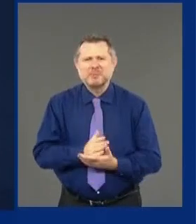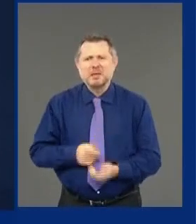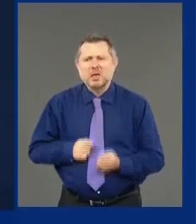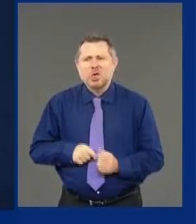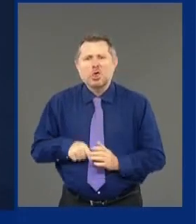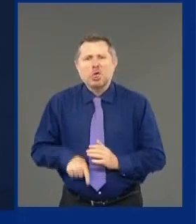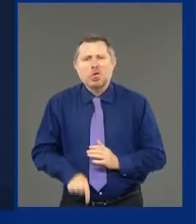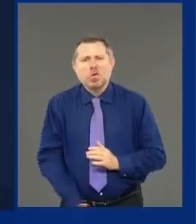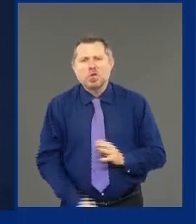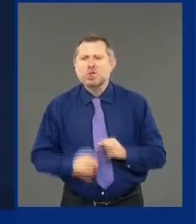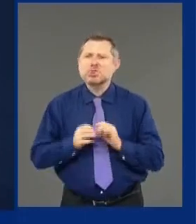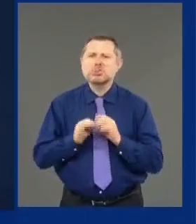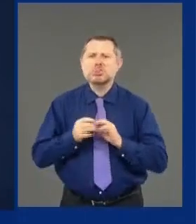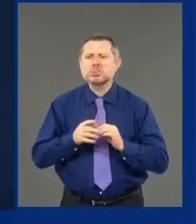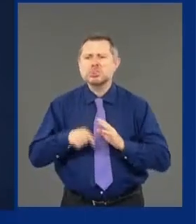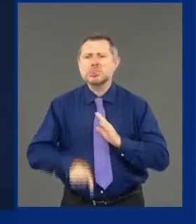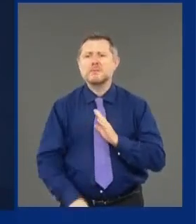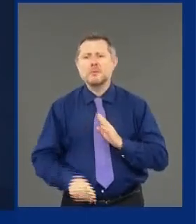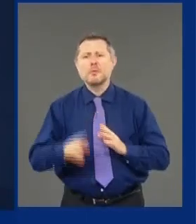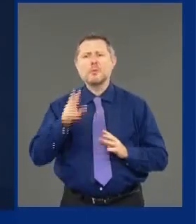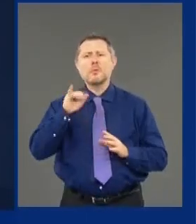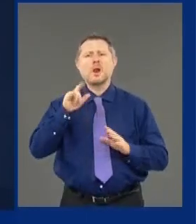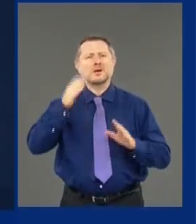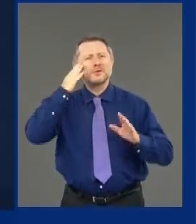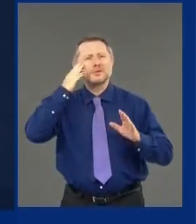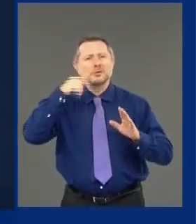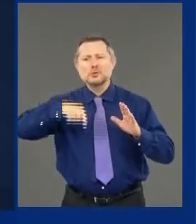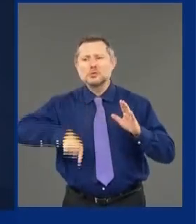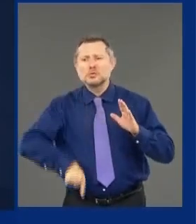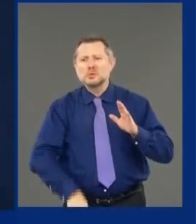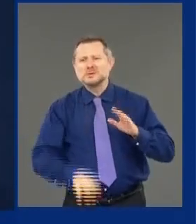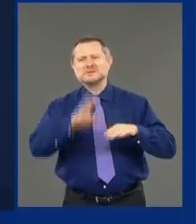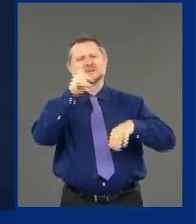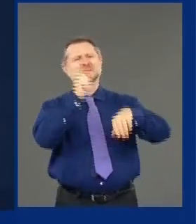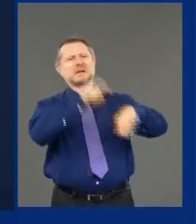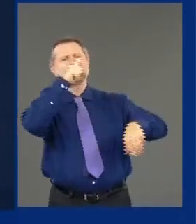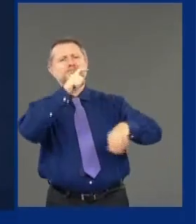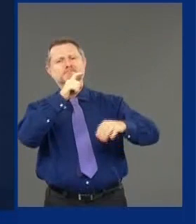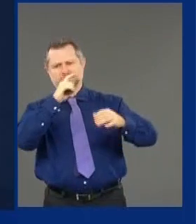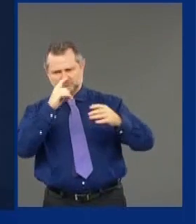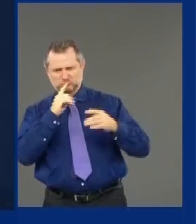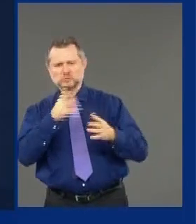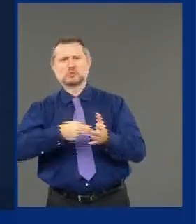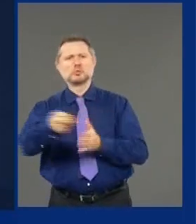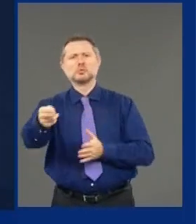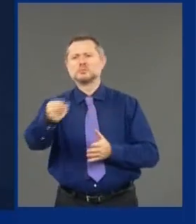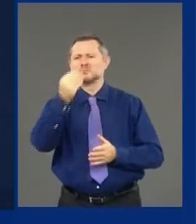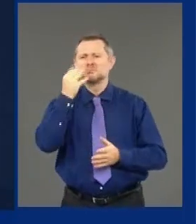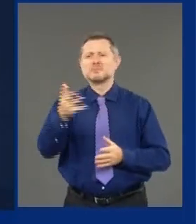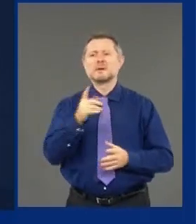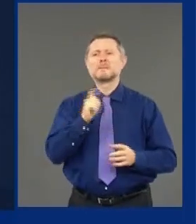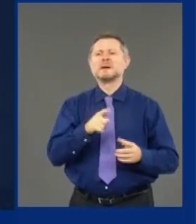IT IS TIME FOR HIM TO CHANGE COURSE. WHEN YOU'RE IN A HOLE, STOP